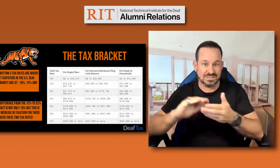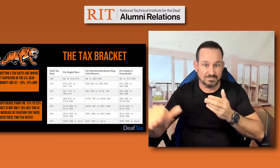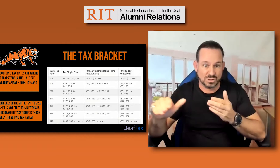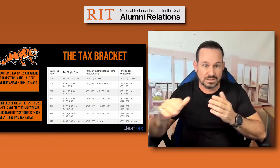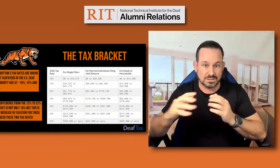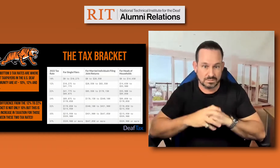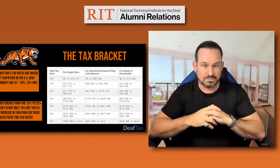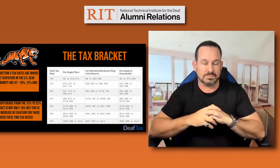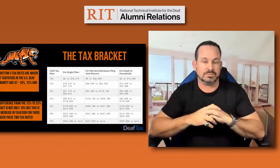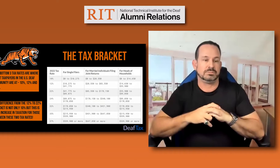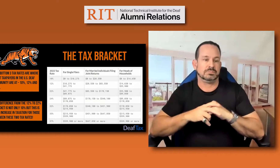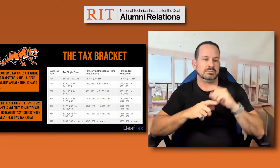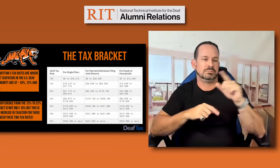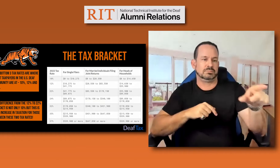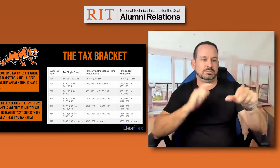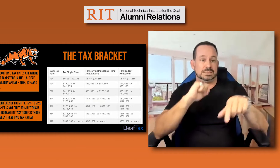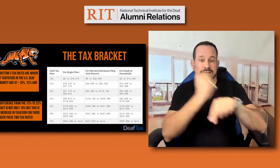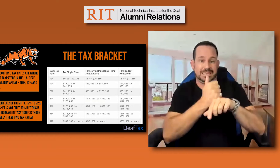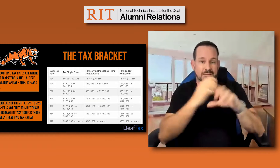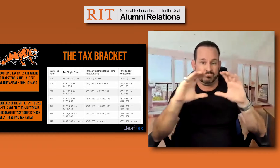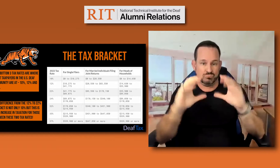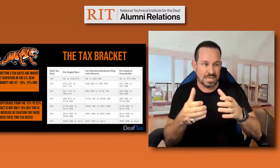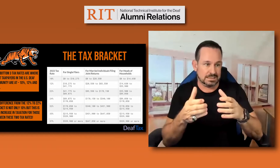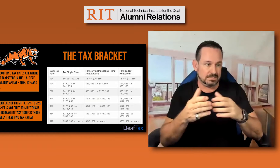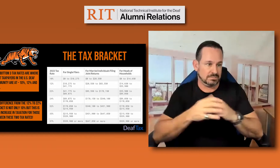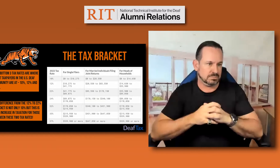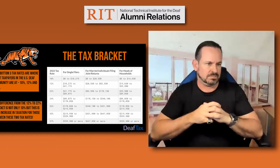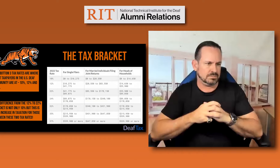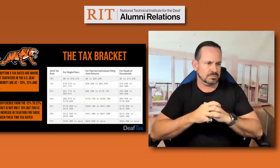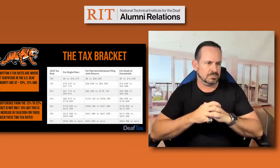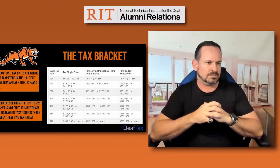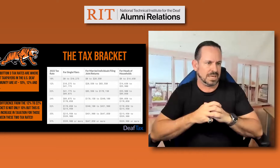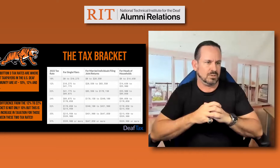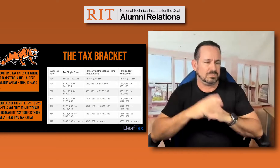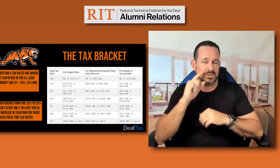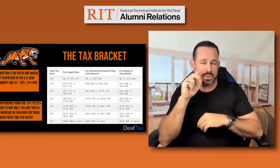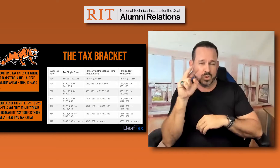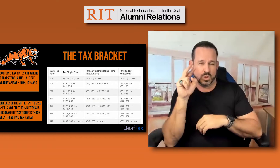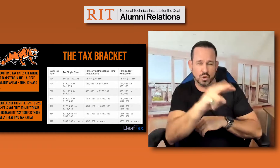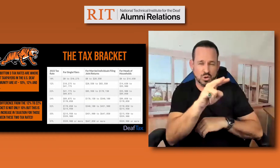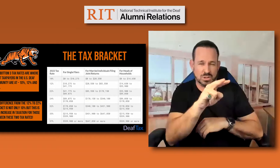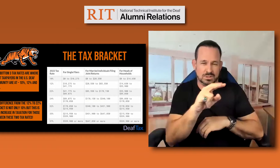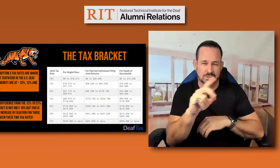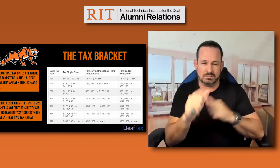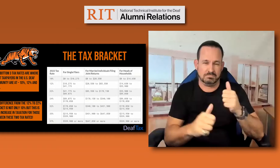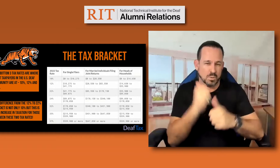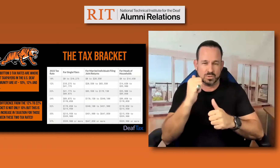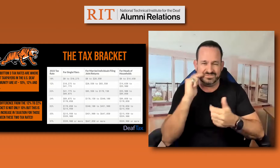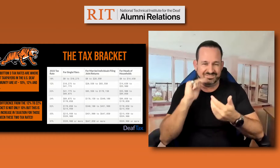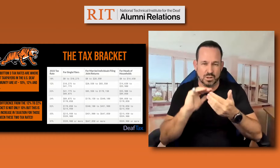And there are different types of exemptions that can be applied there.